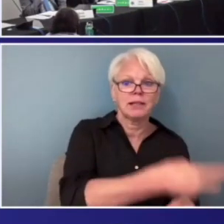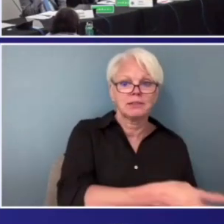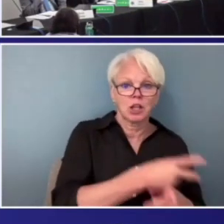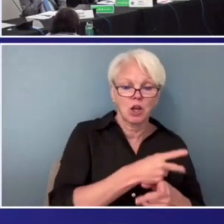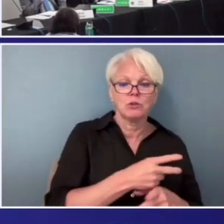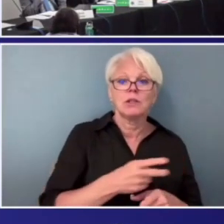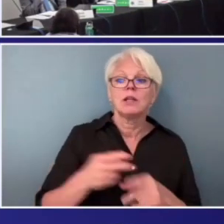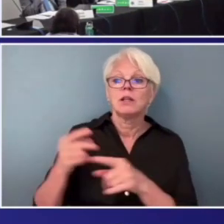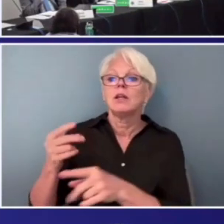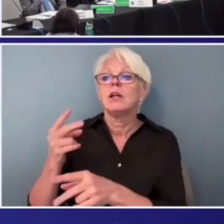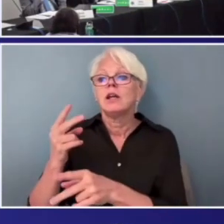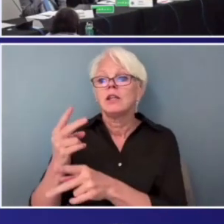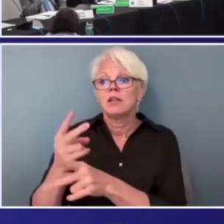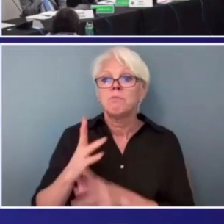RAP with the student loans,